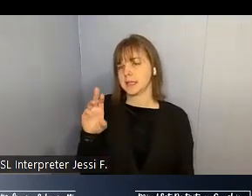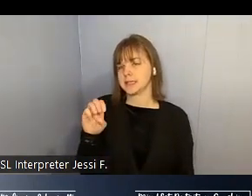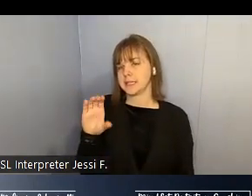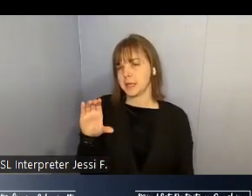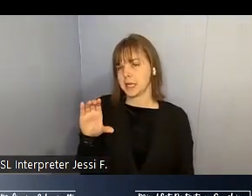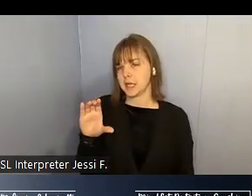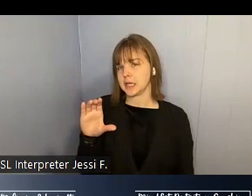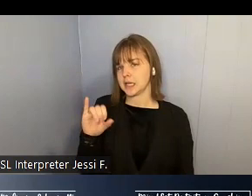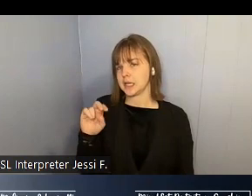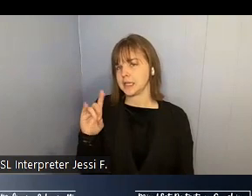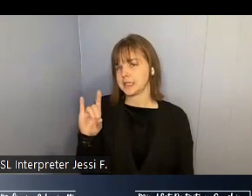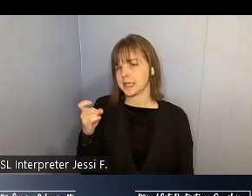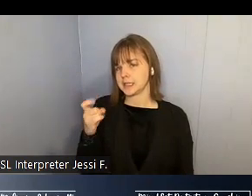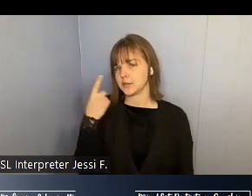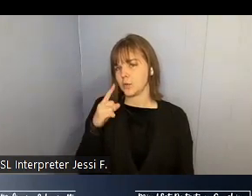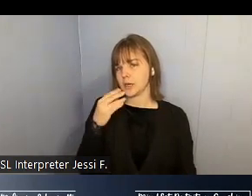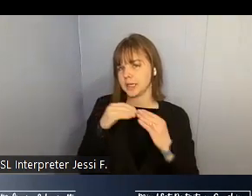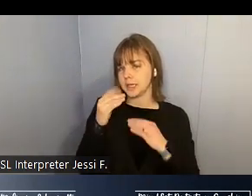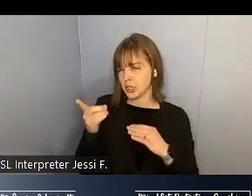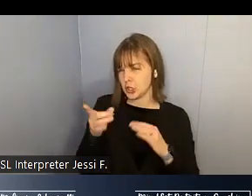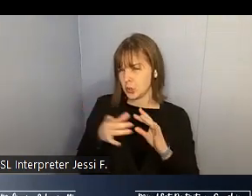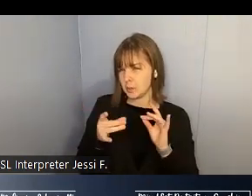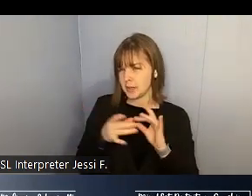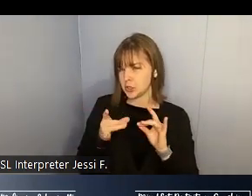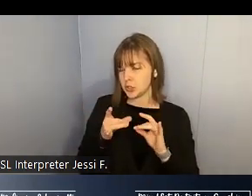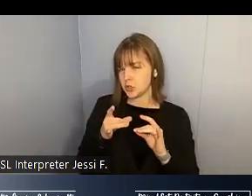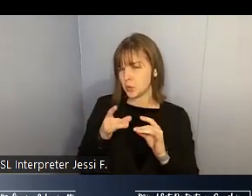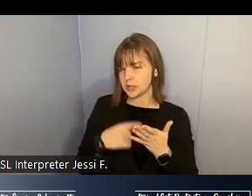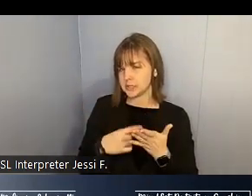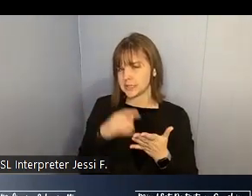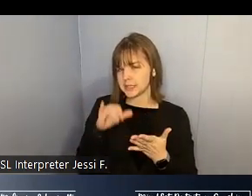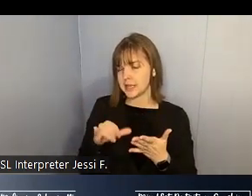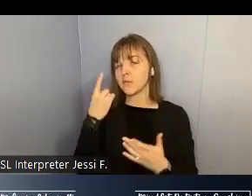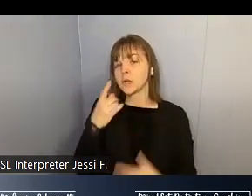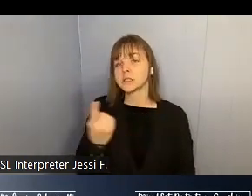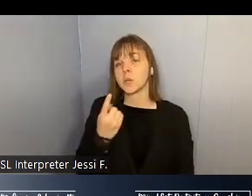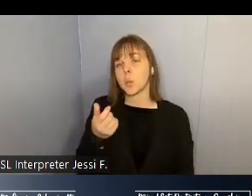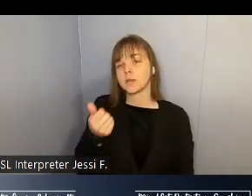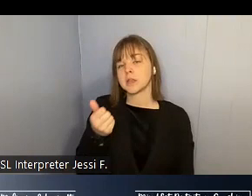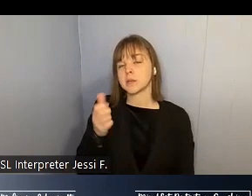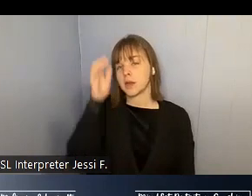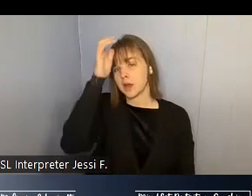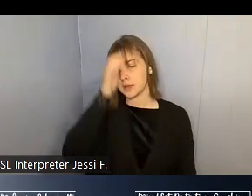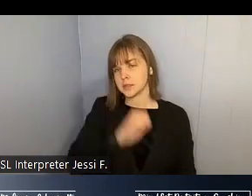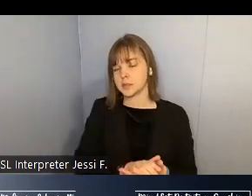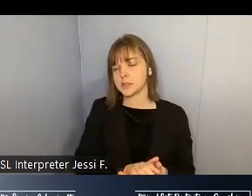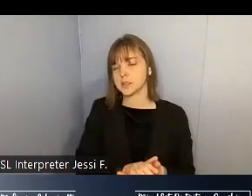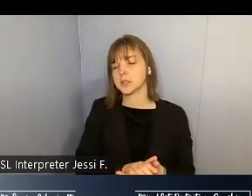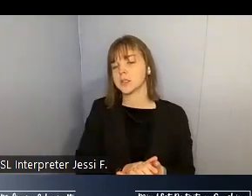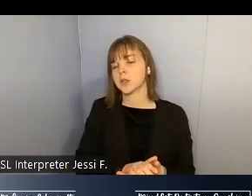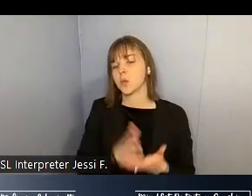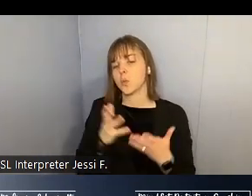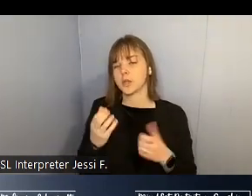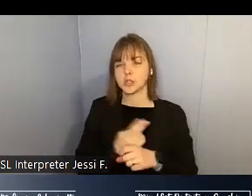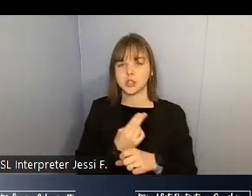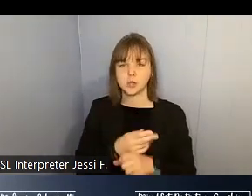particularly for somebody whose husband, they wanted to use it